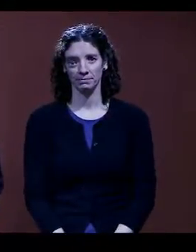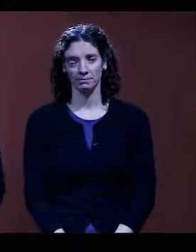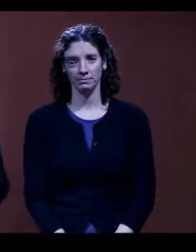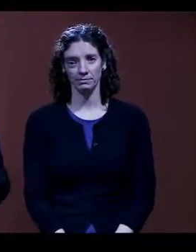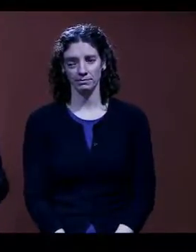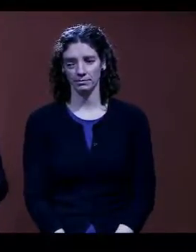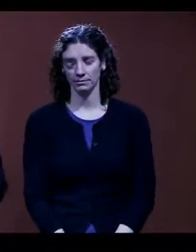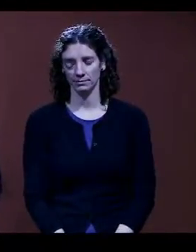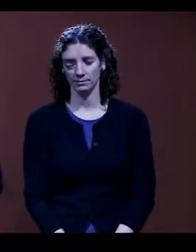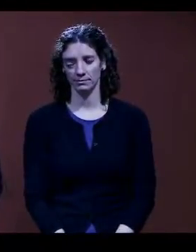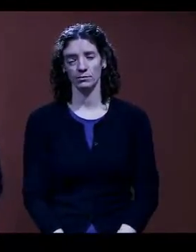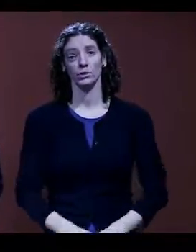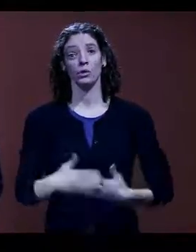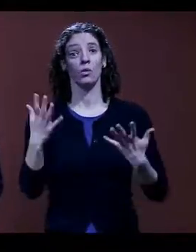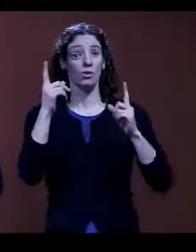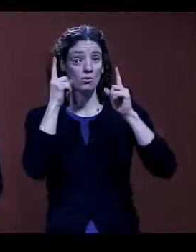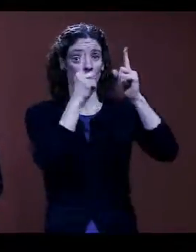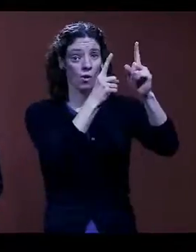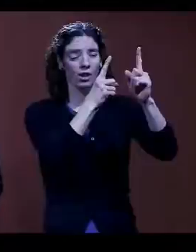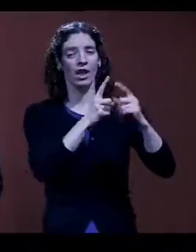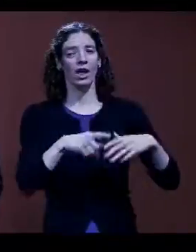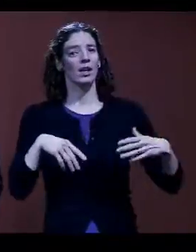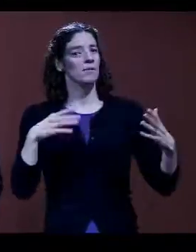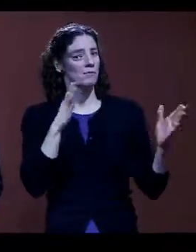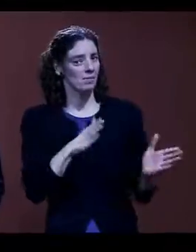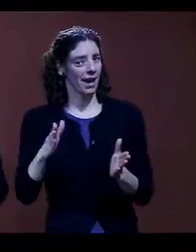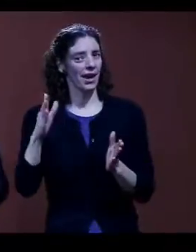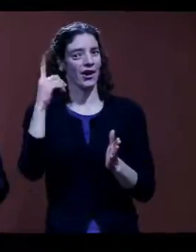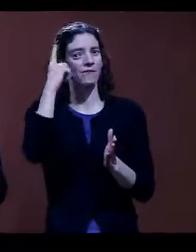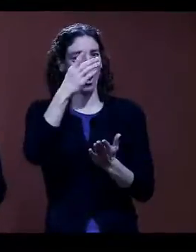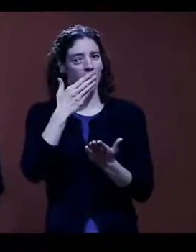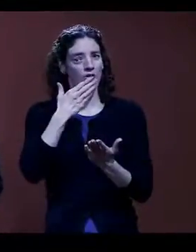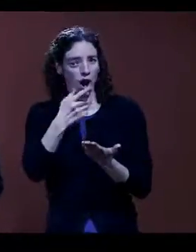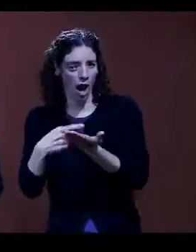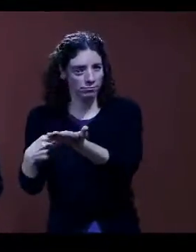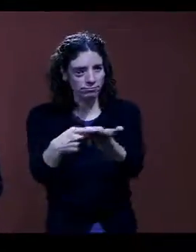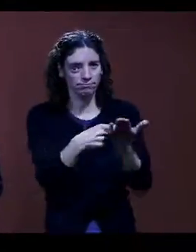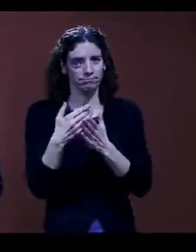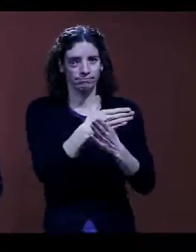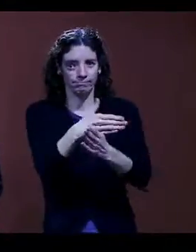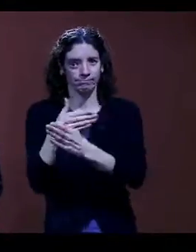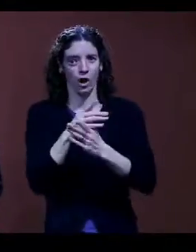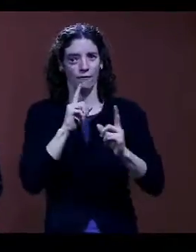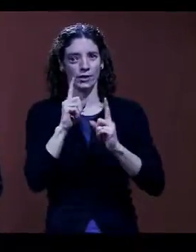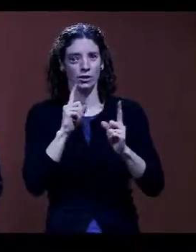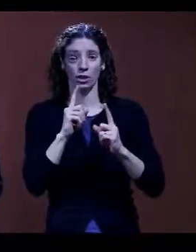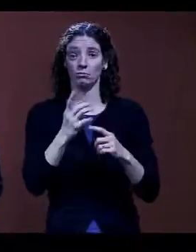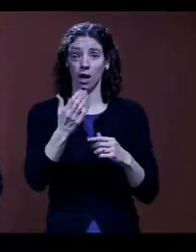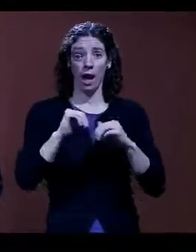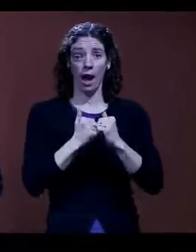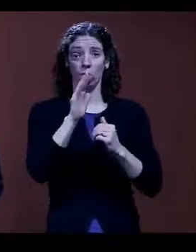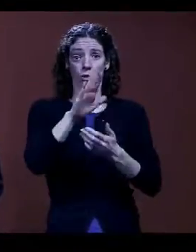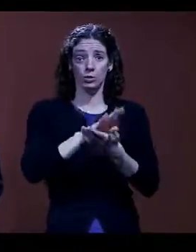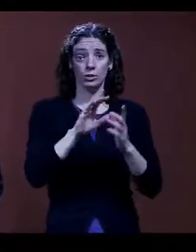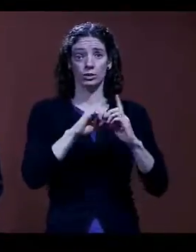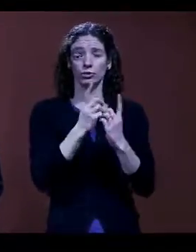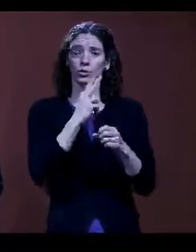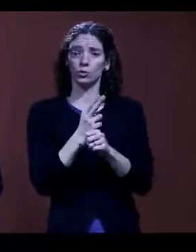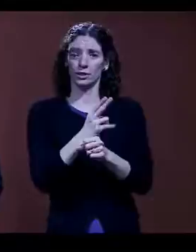It's all about preparing for an informed conversation. How is your state and local district using post-school outcome data for decision-making,